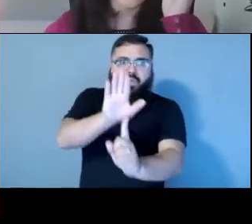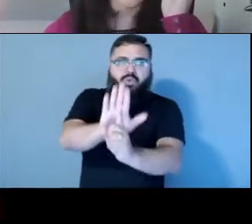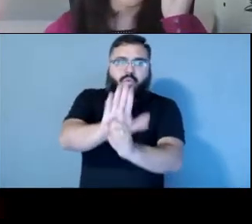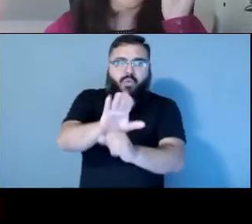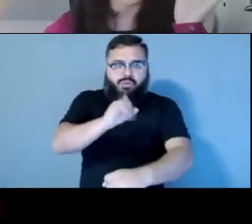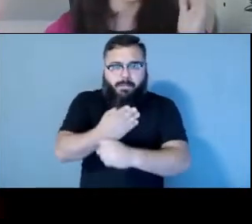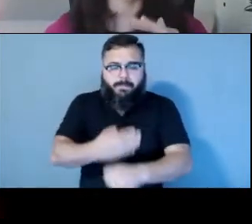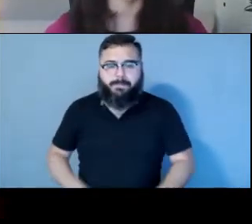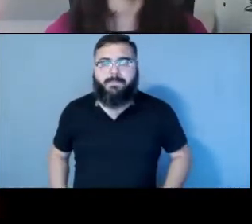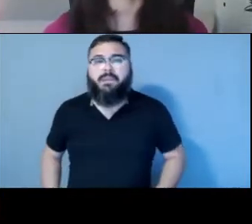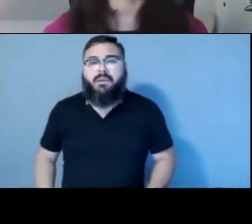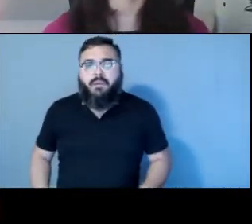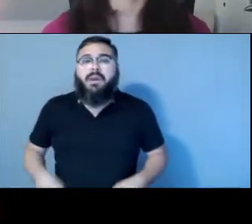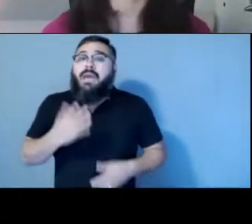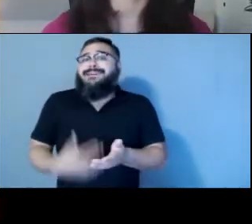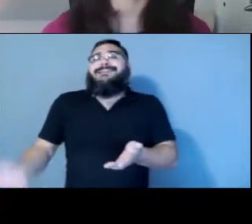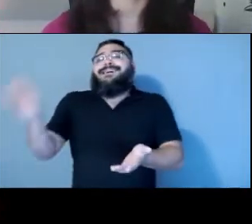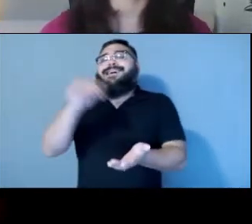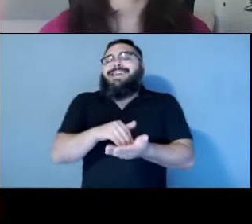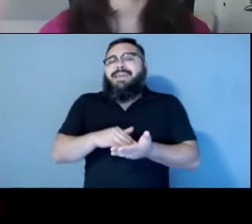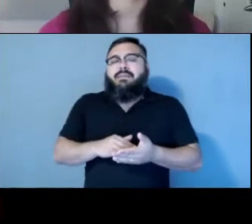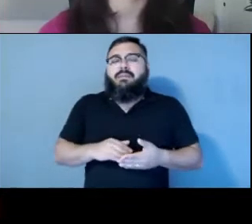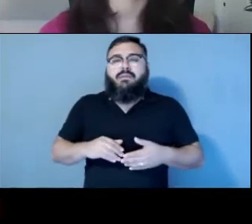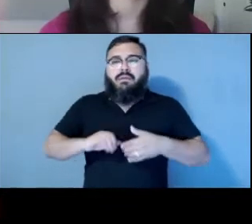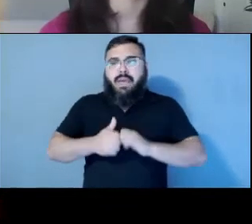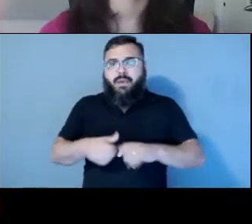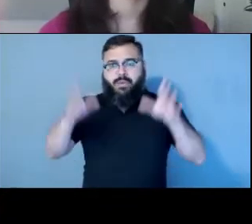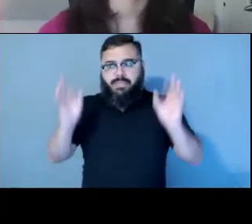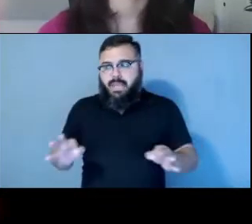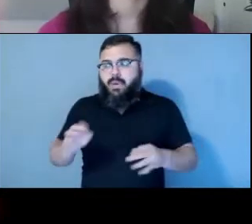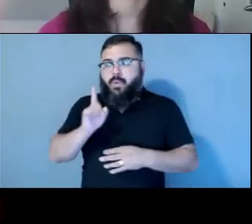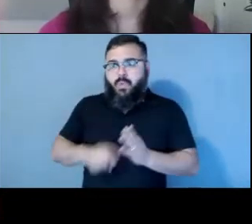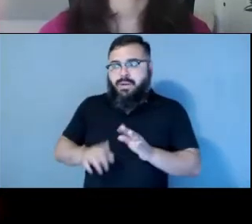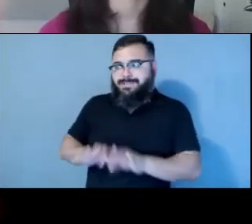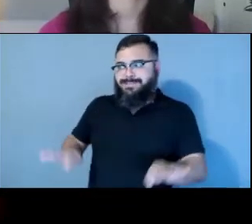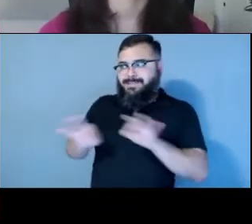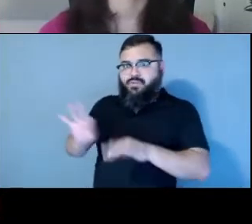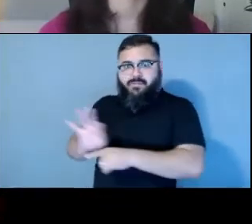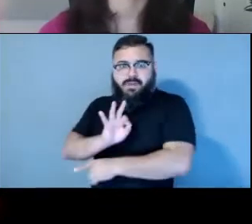And that's again, how to decide whether or not something's an essential function for the purposes of whether